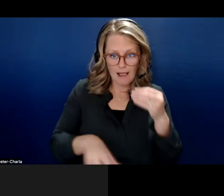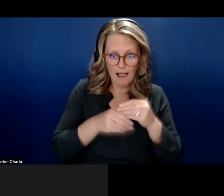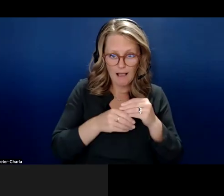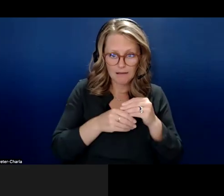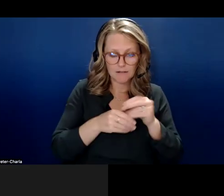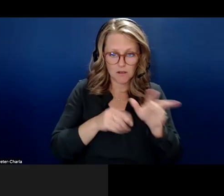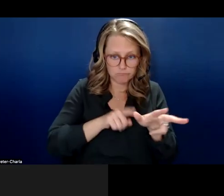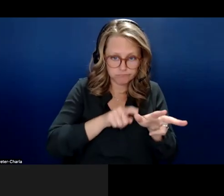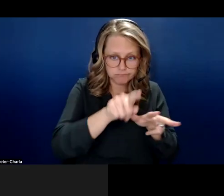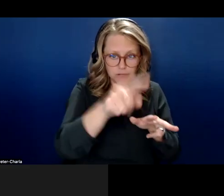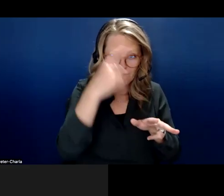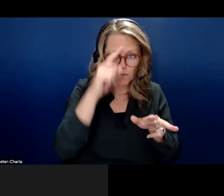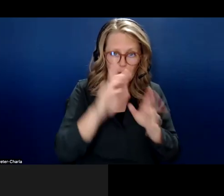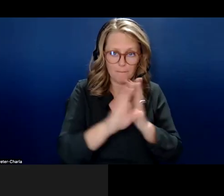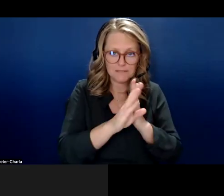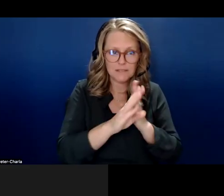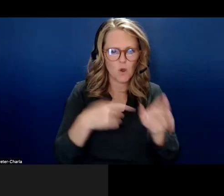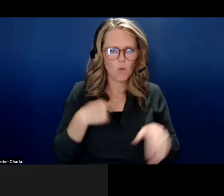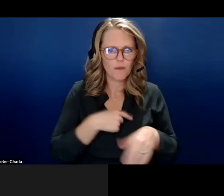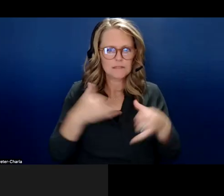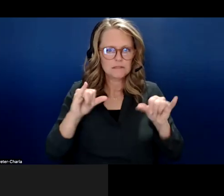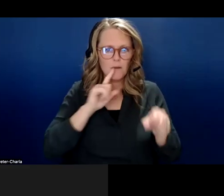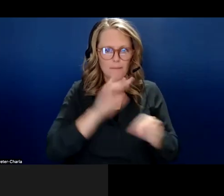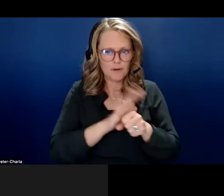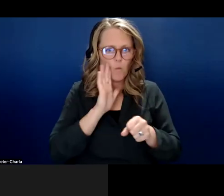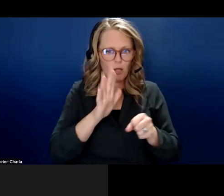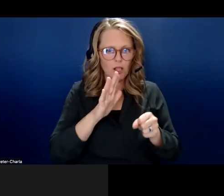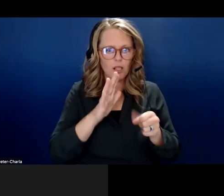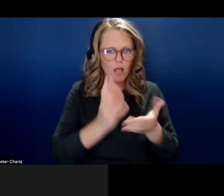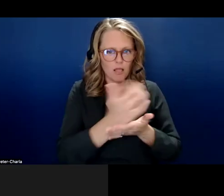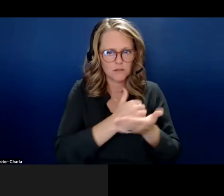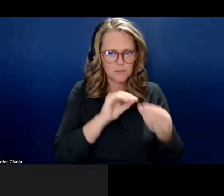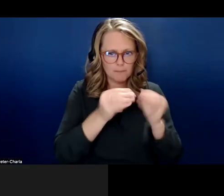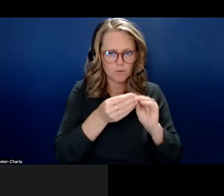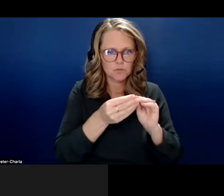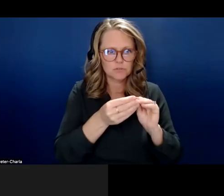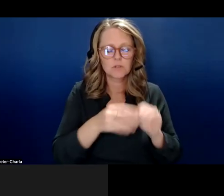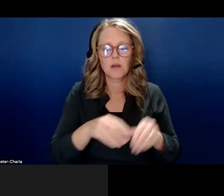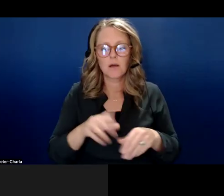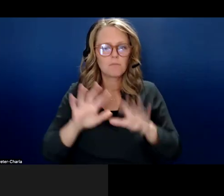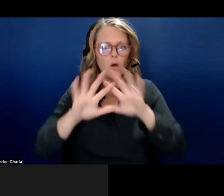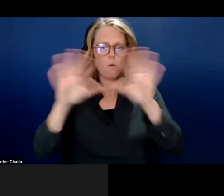So we're still committed to that. I would say yeah, overall we will be evaluating the project